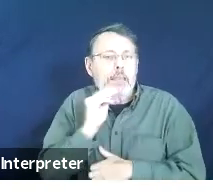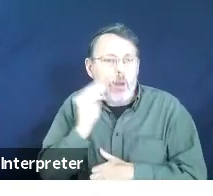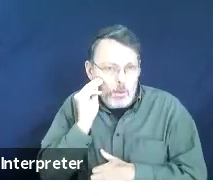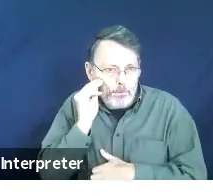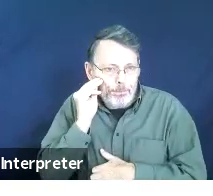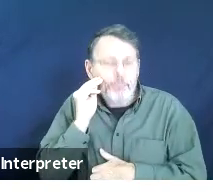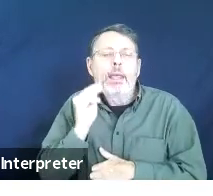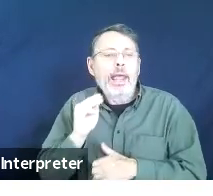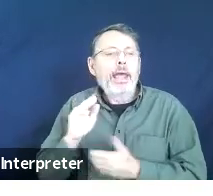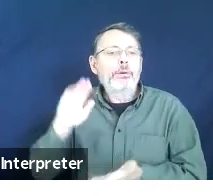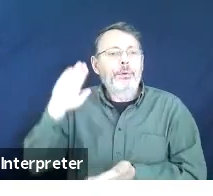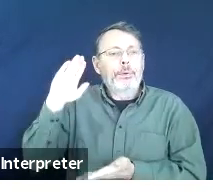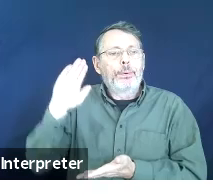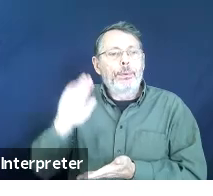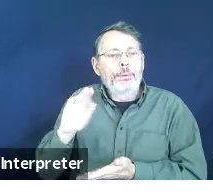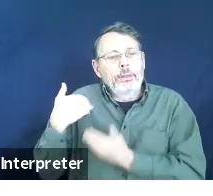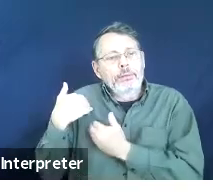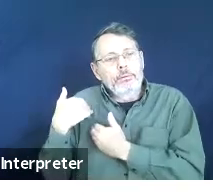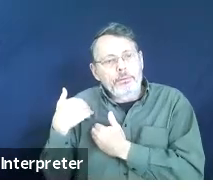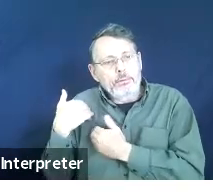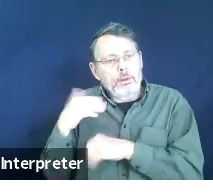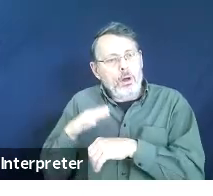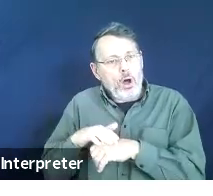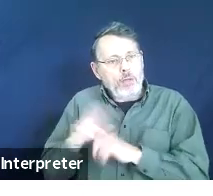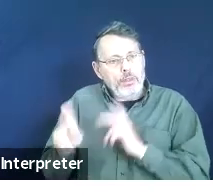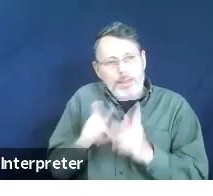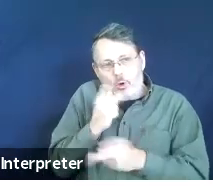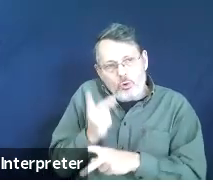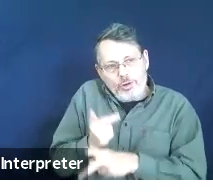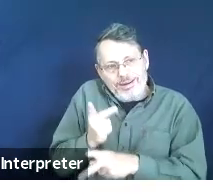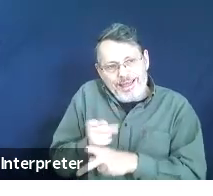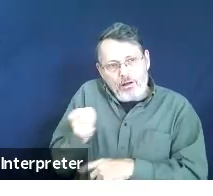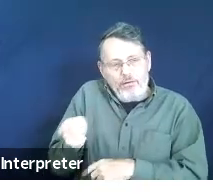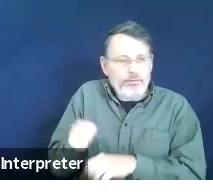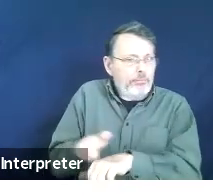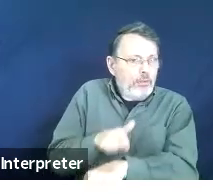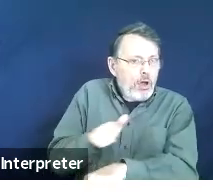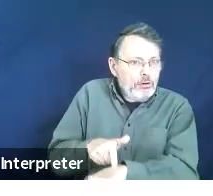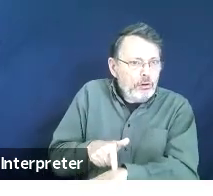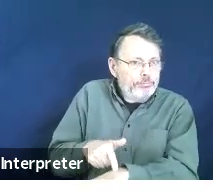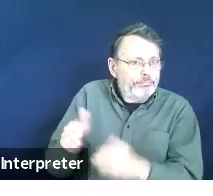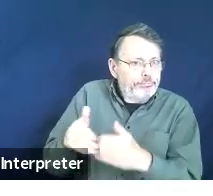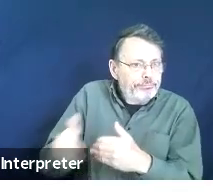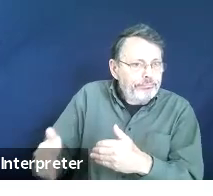burdens on long term care facilities. So really, again, taking information that was being gathered